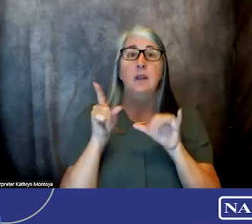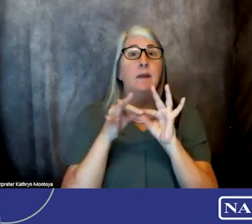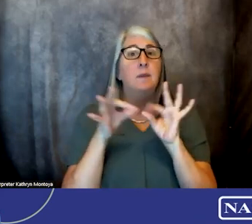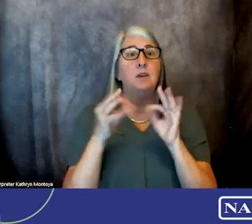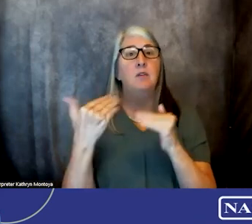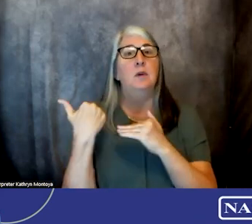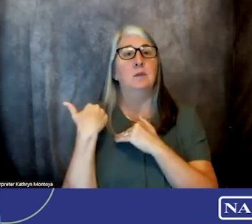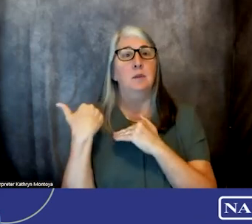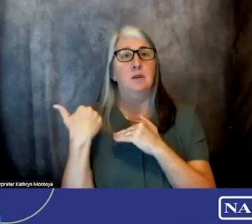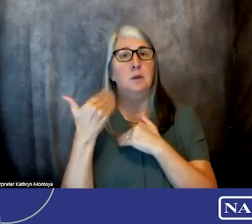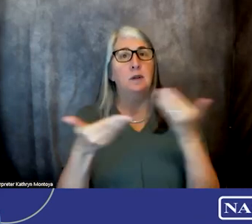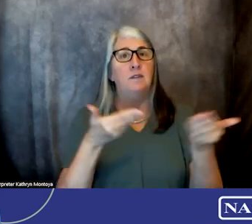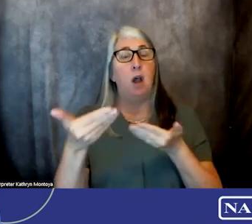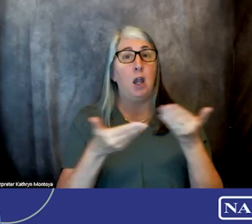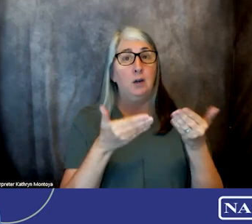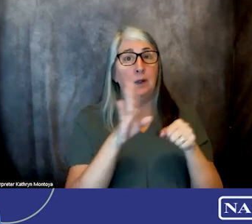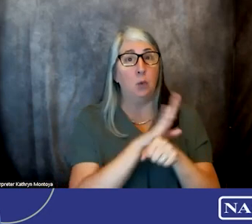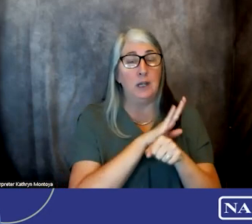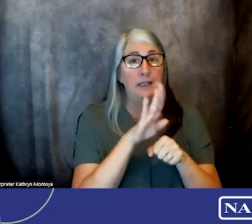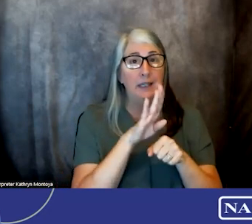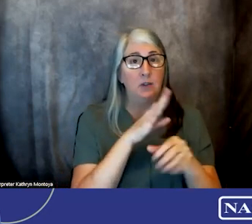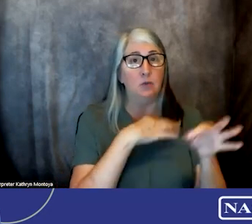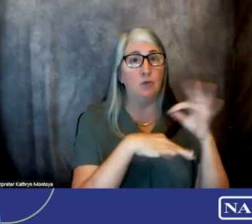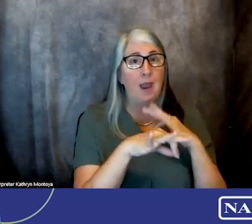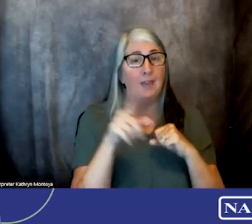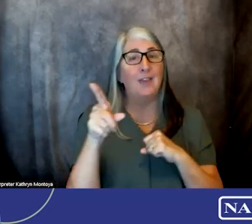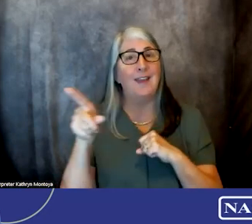OF HIRING ORGANIZATIONS RATHER THAN BEING PART